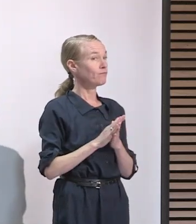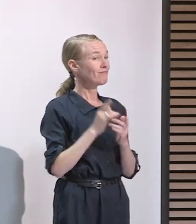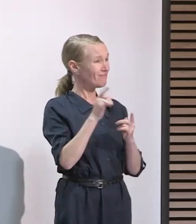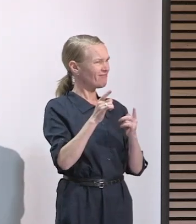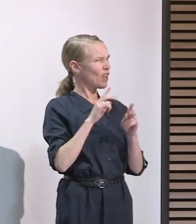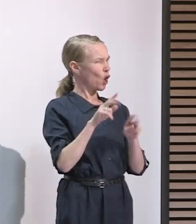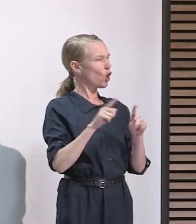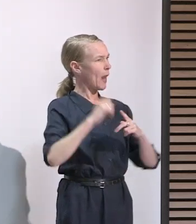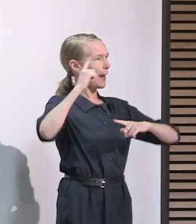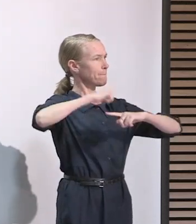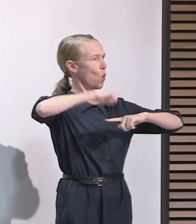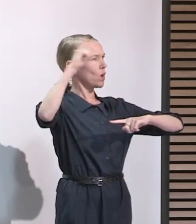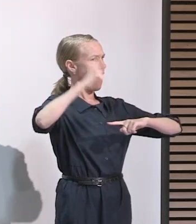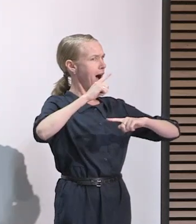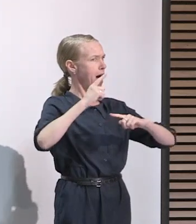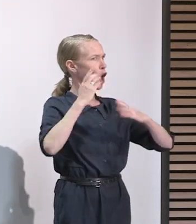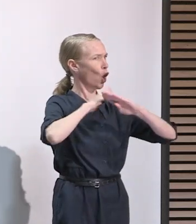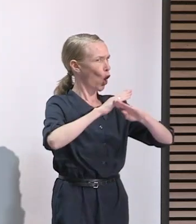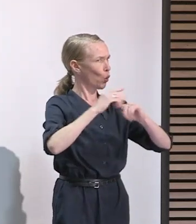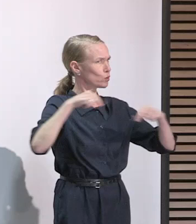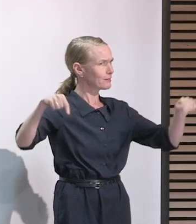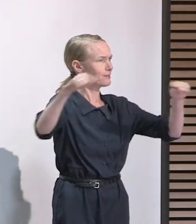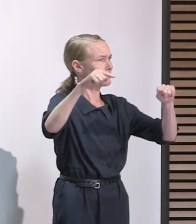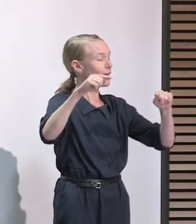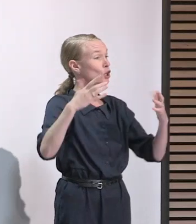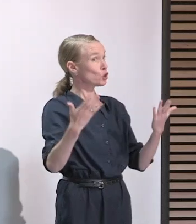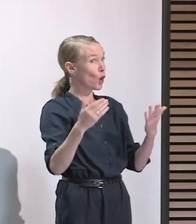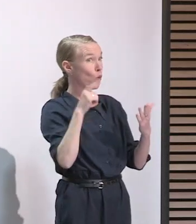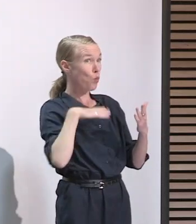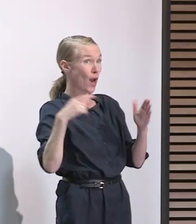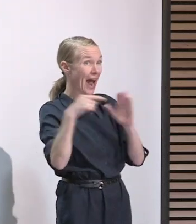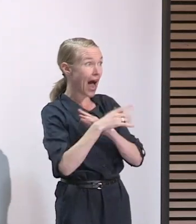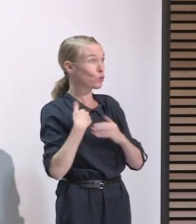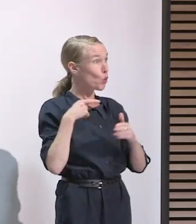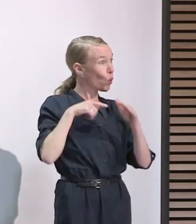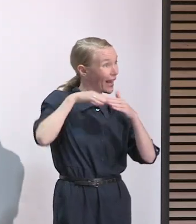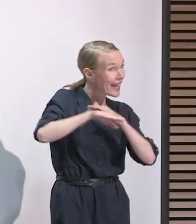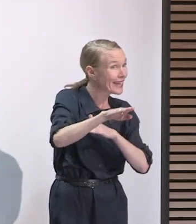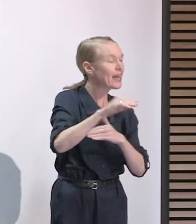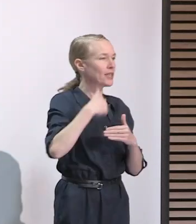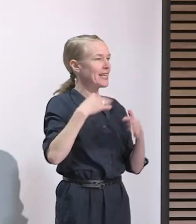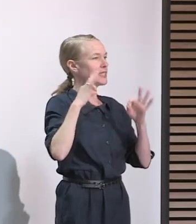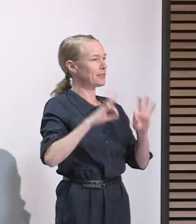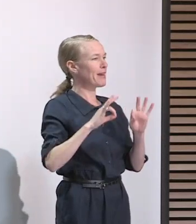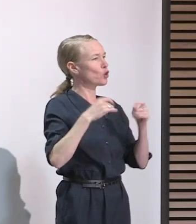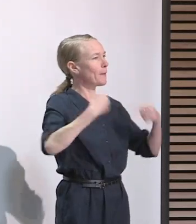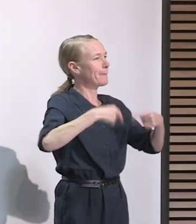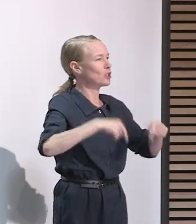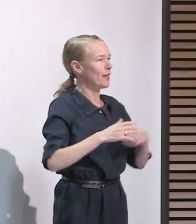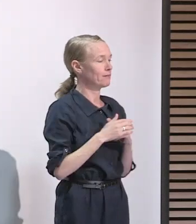help protect people inside and outside Auckland W the Auckland border essentially being closed there is a need